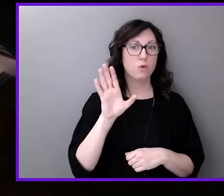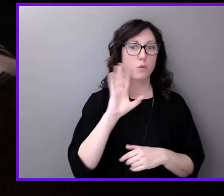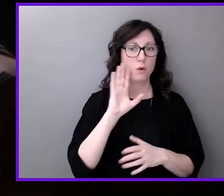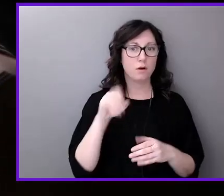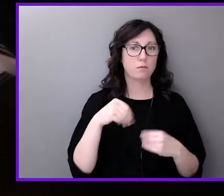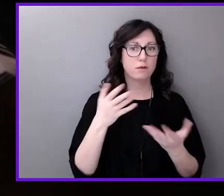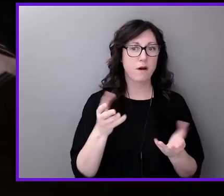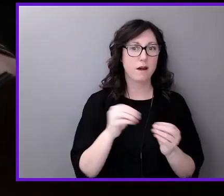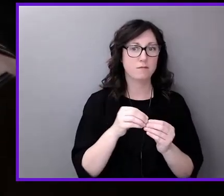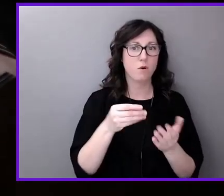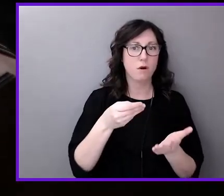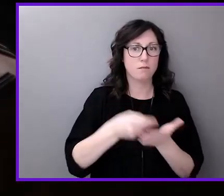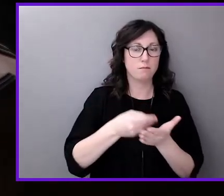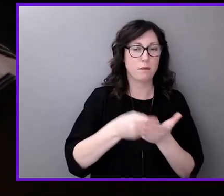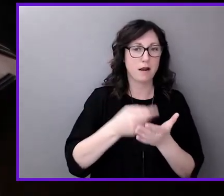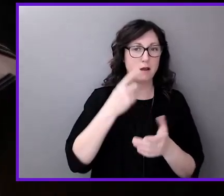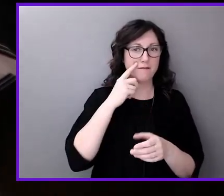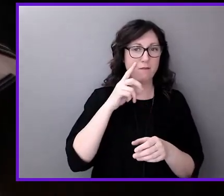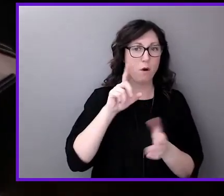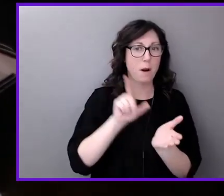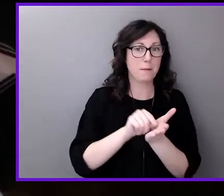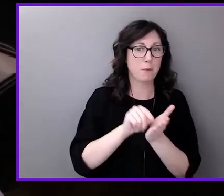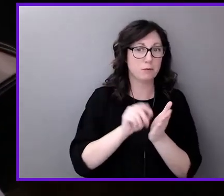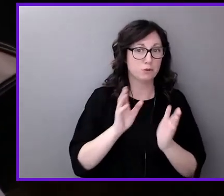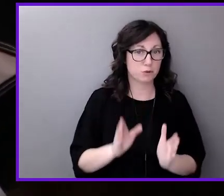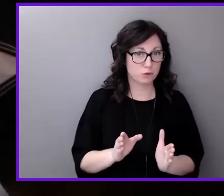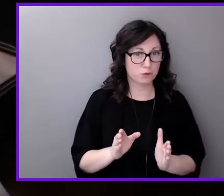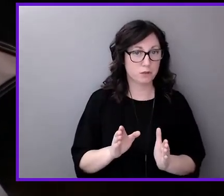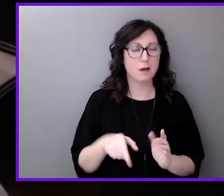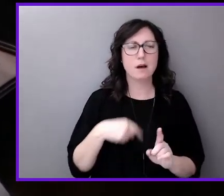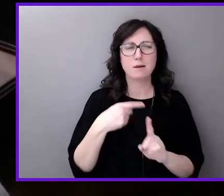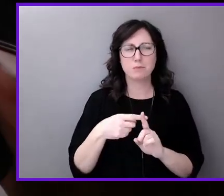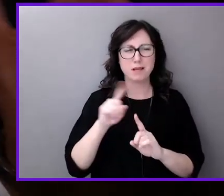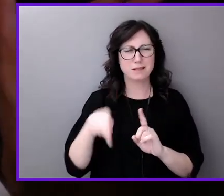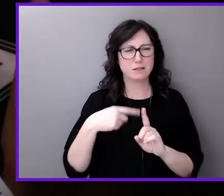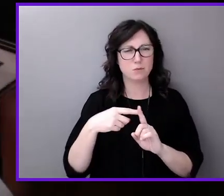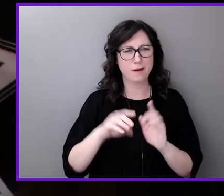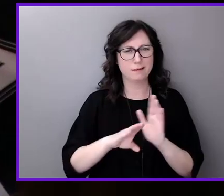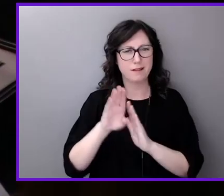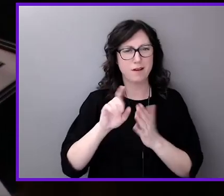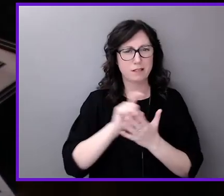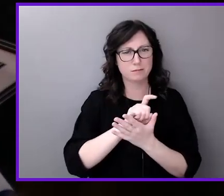for publishers and when are they going to have criteria to be more flexible